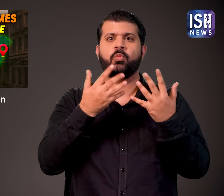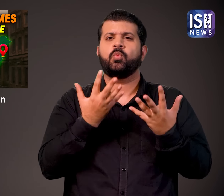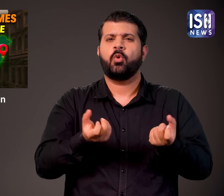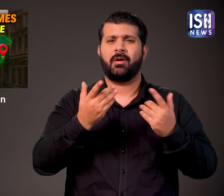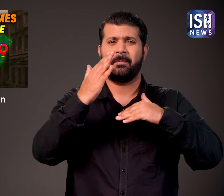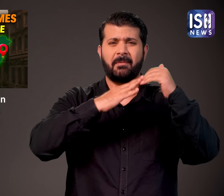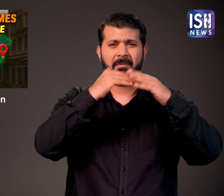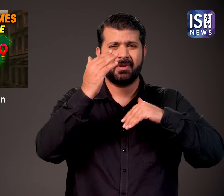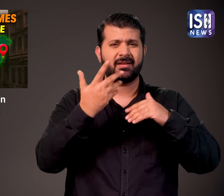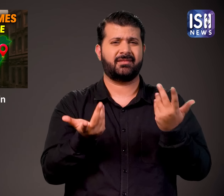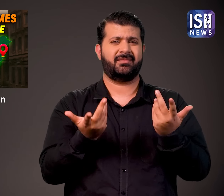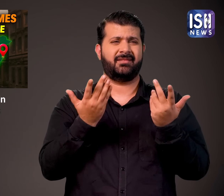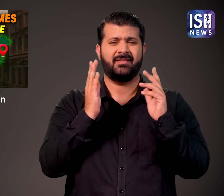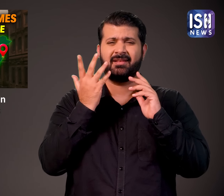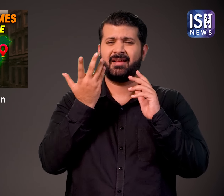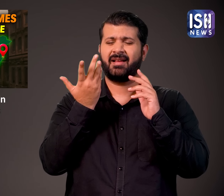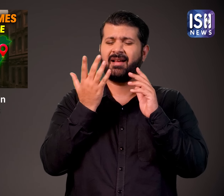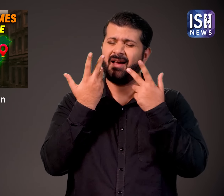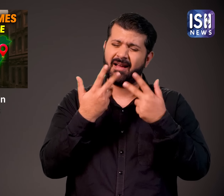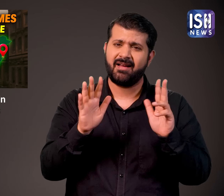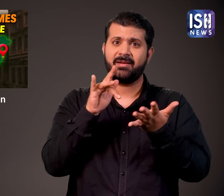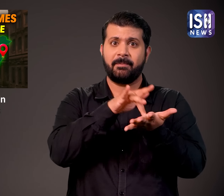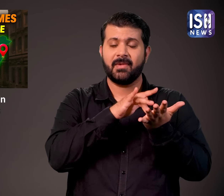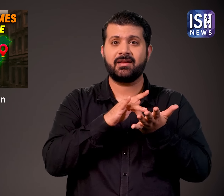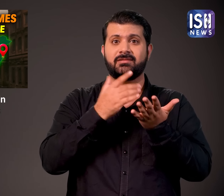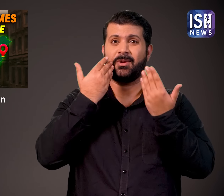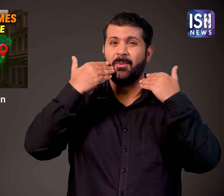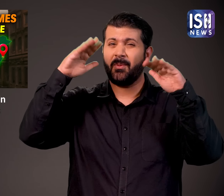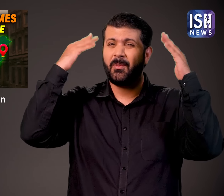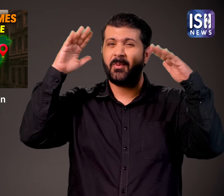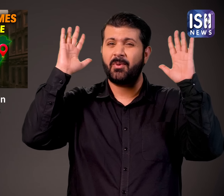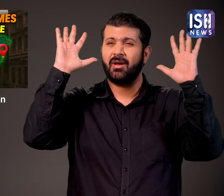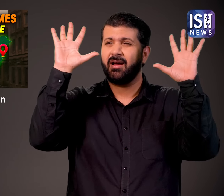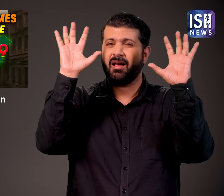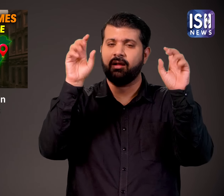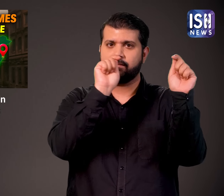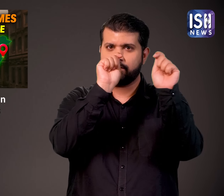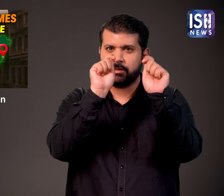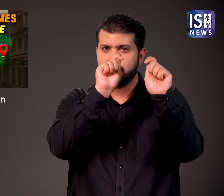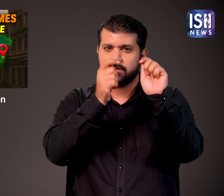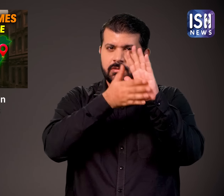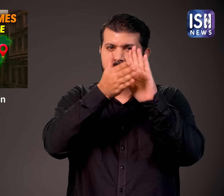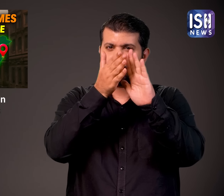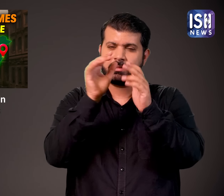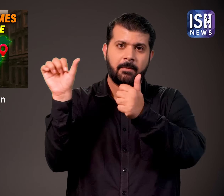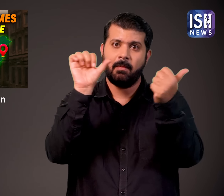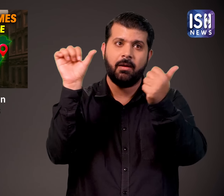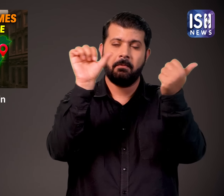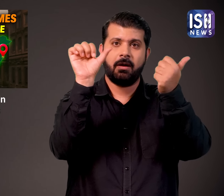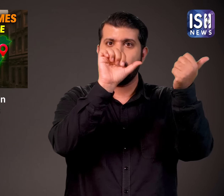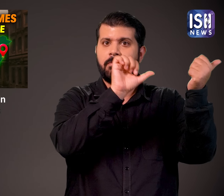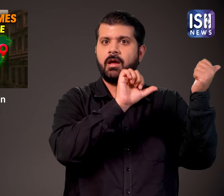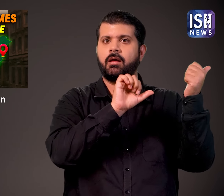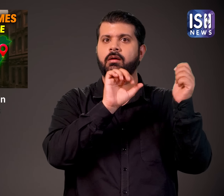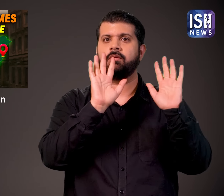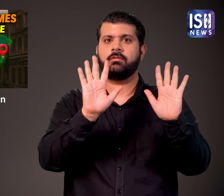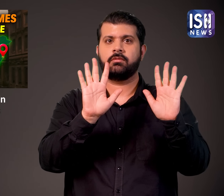It focuses on repairing old buildings, protecting culture, and